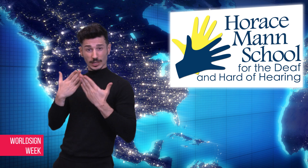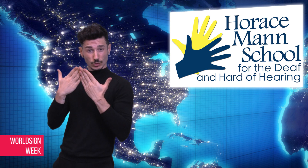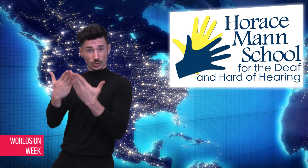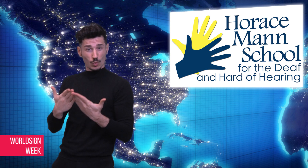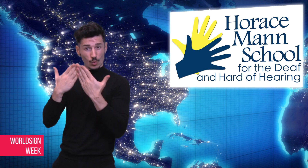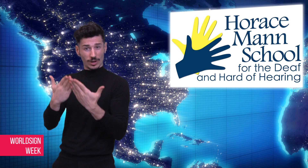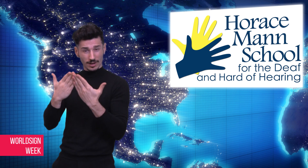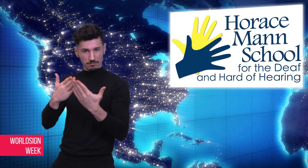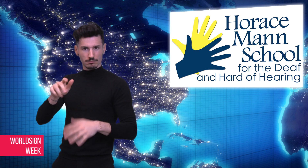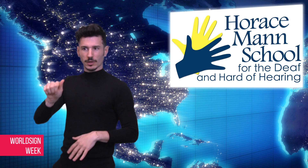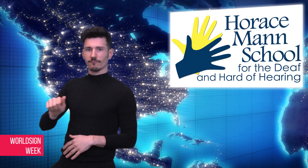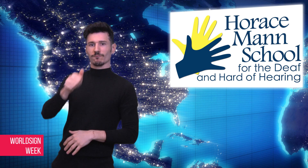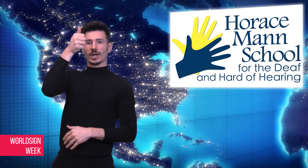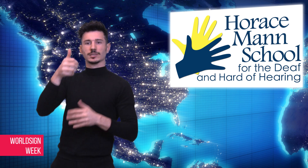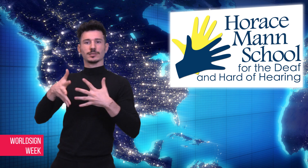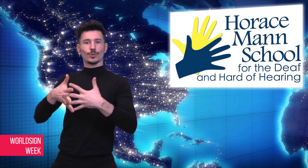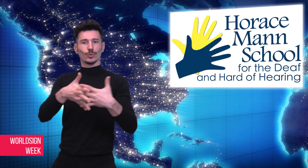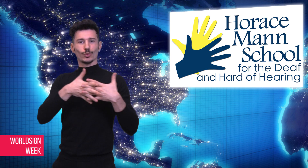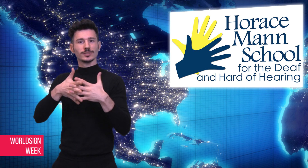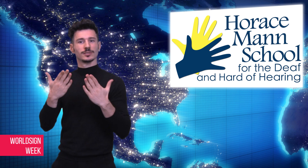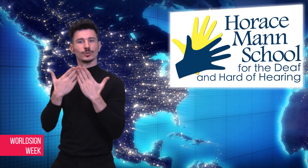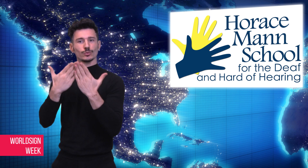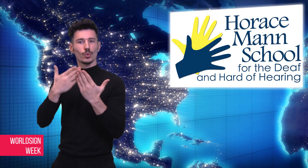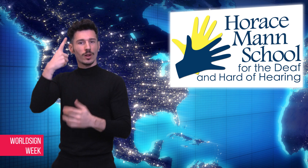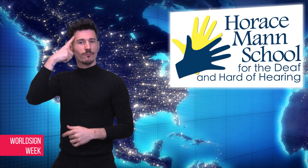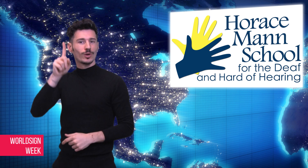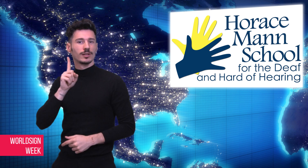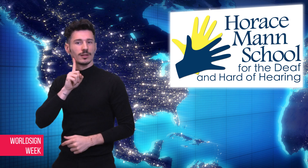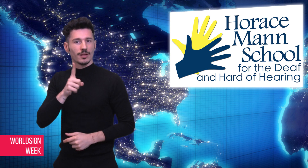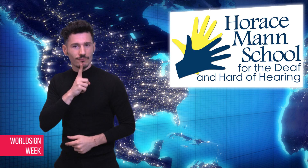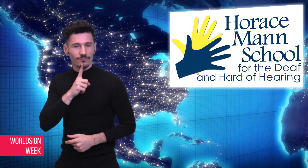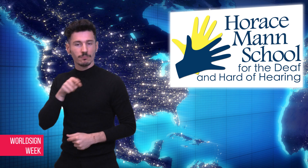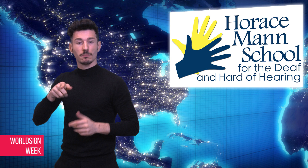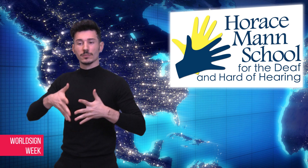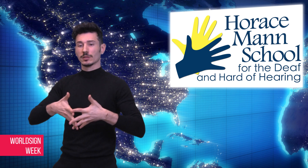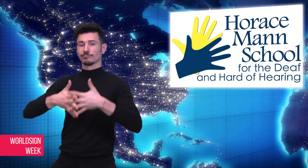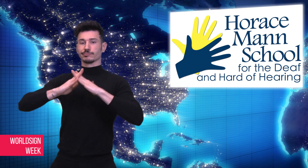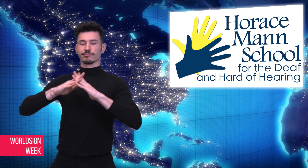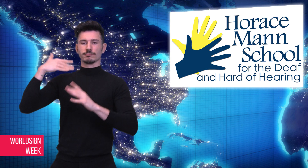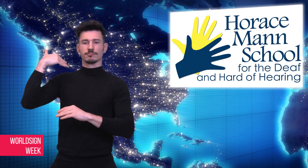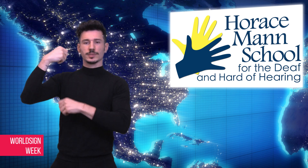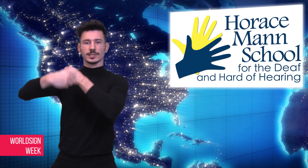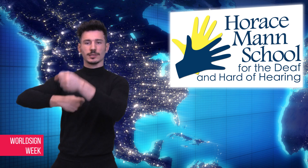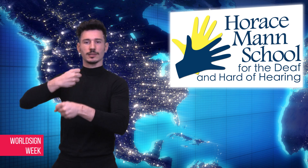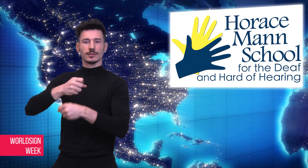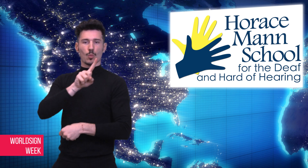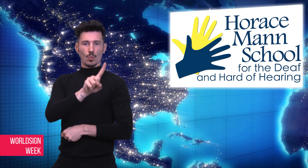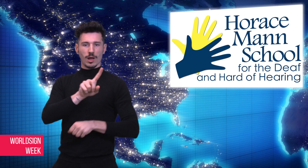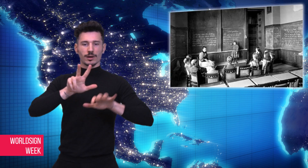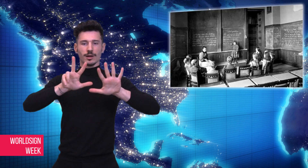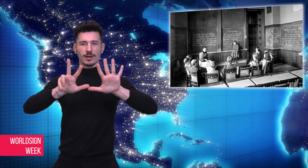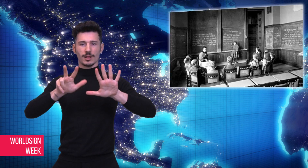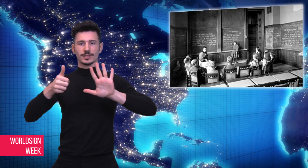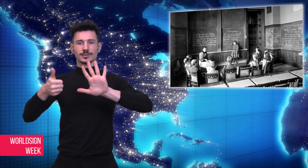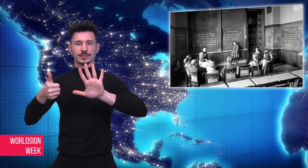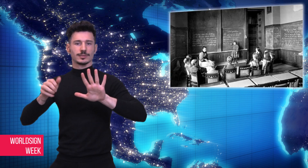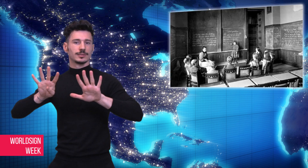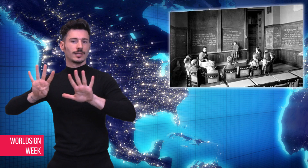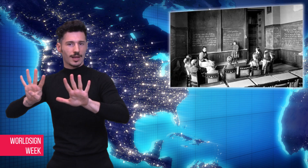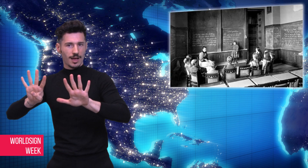celebrating its 150th year. It was the first public school for the deaf in the